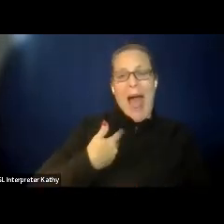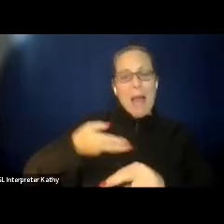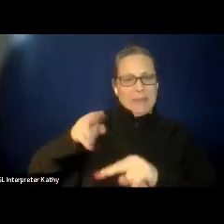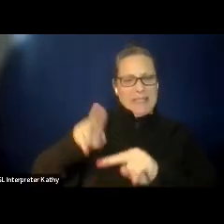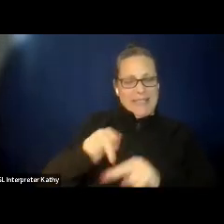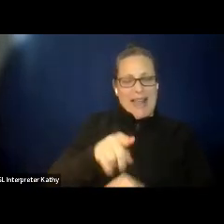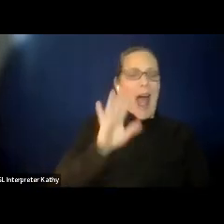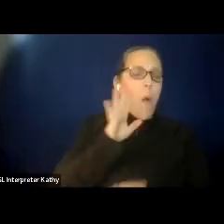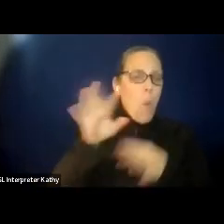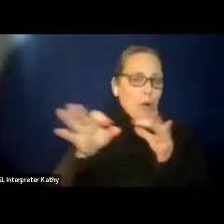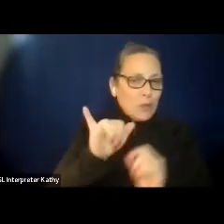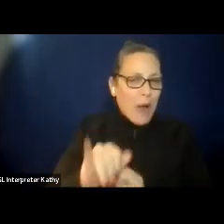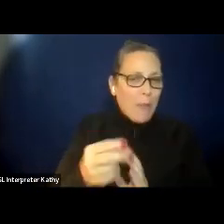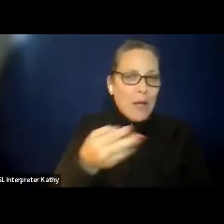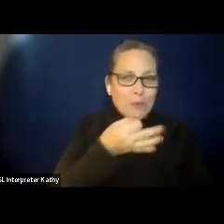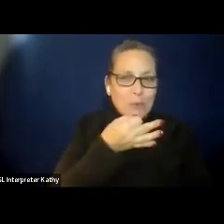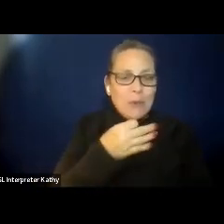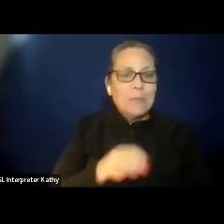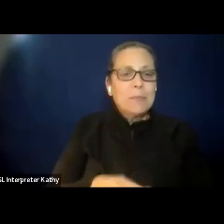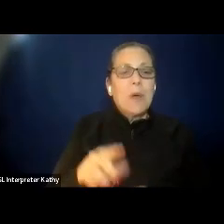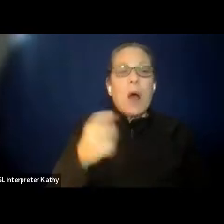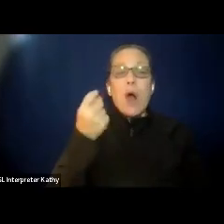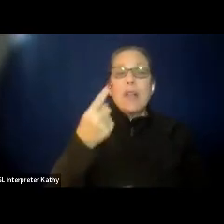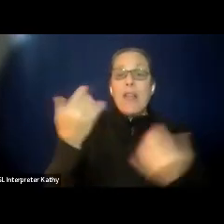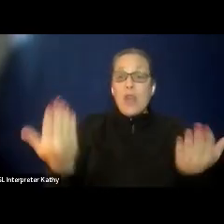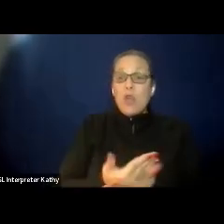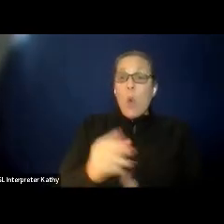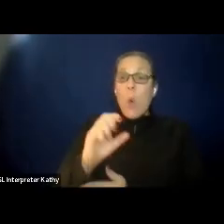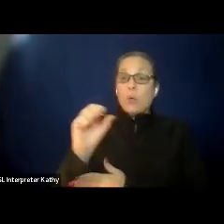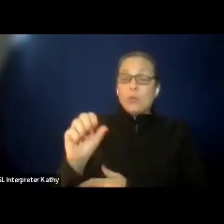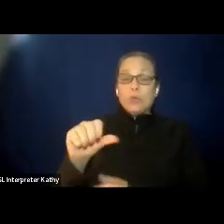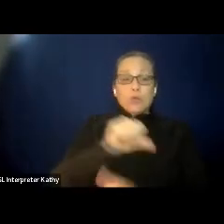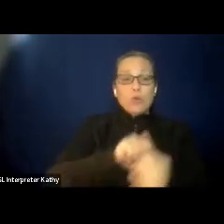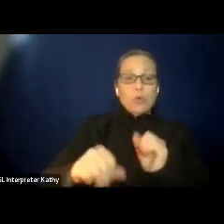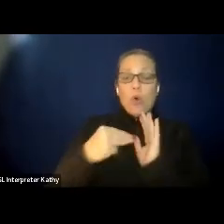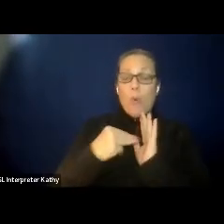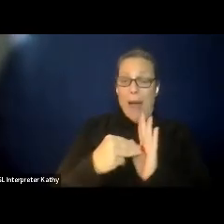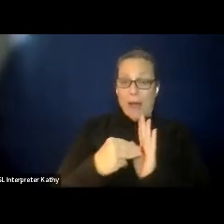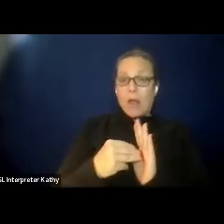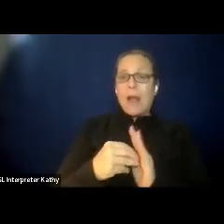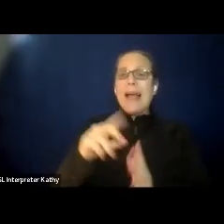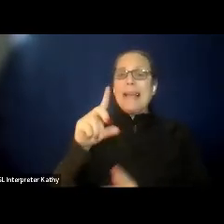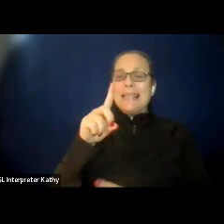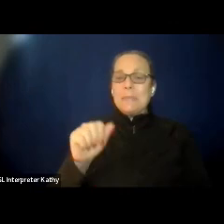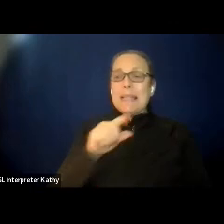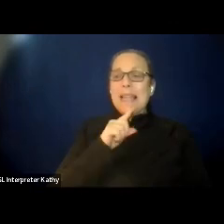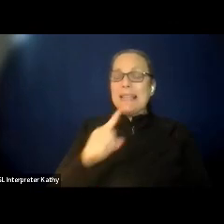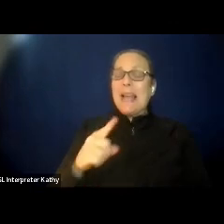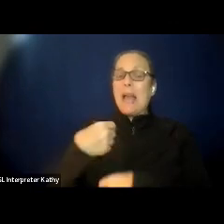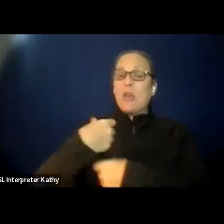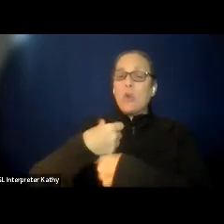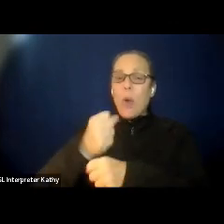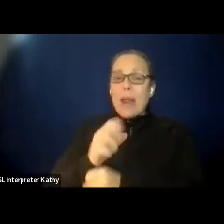of art work here that I am on the screen that I'm sitting in that I will describe here shortly. But with this model,